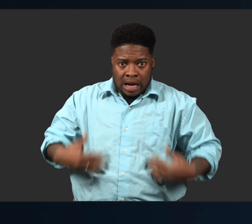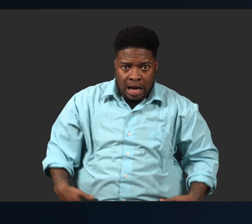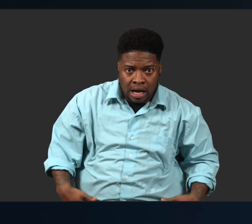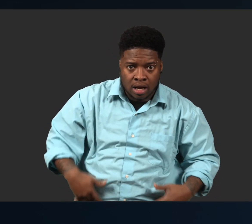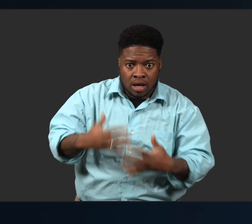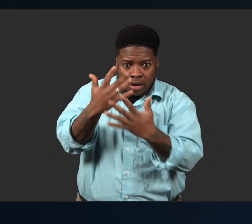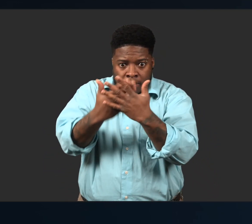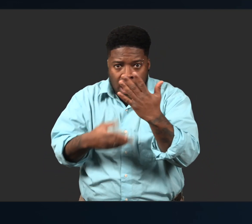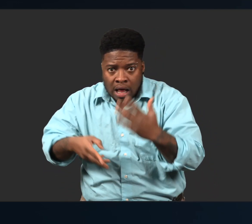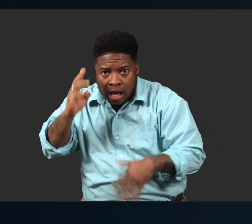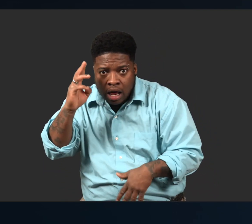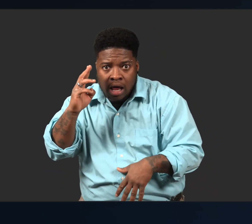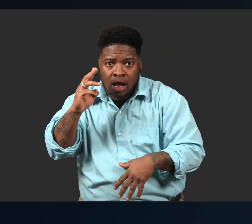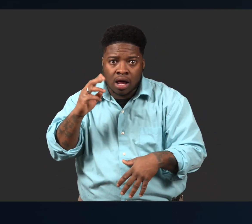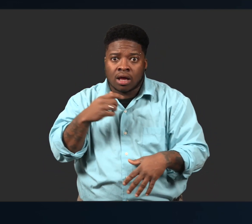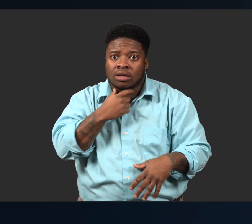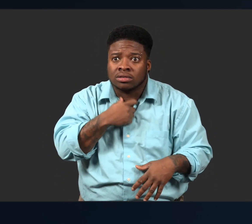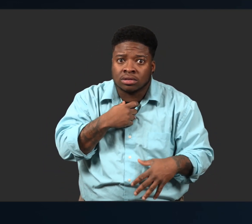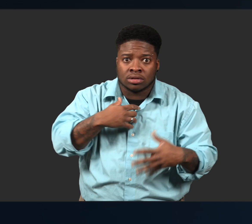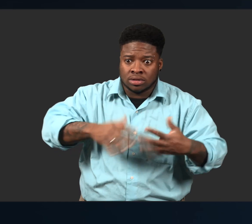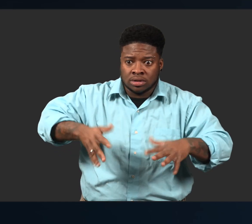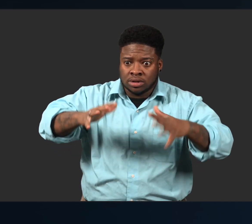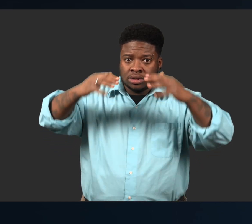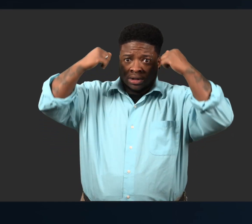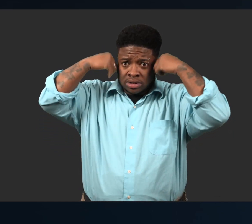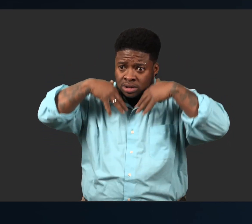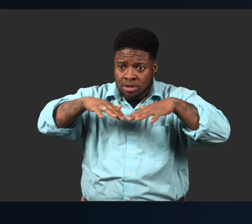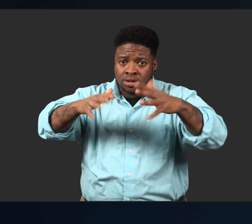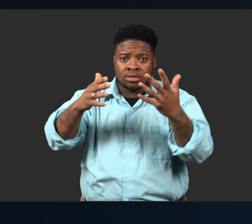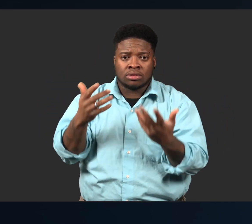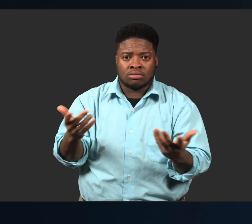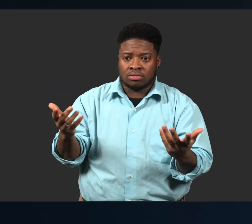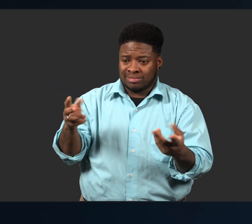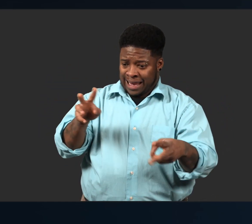Some concerns are heart palpitations, high blood pressure, thirst, tremors, and excessive sweating.